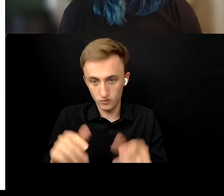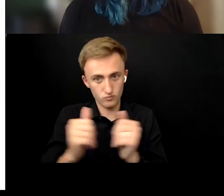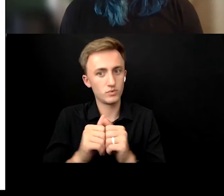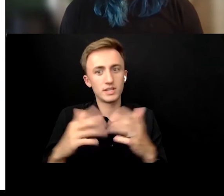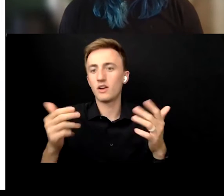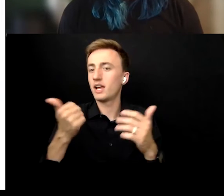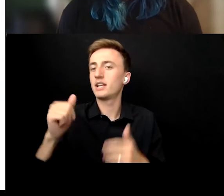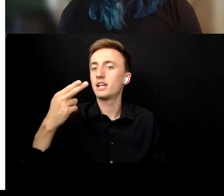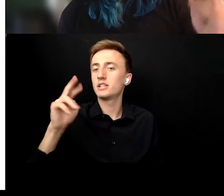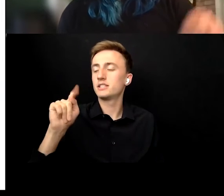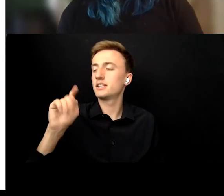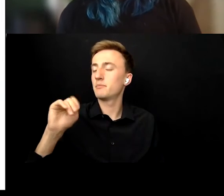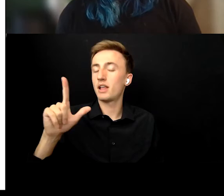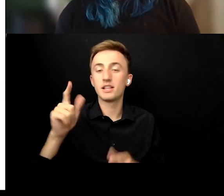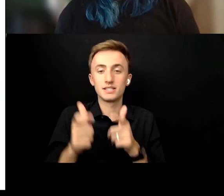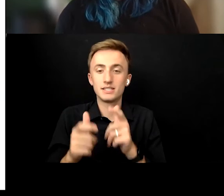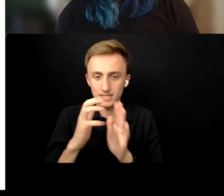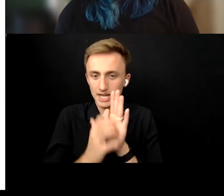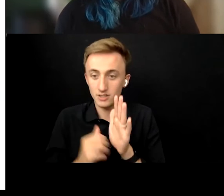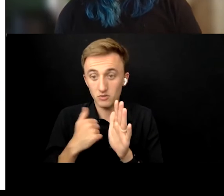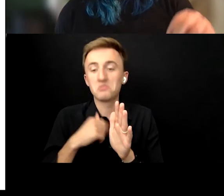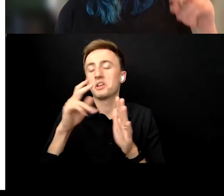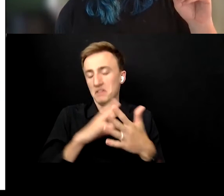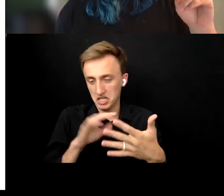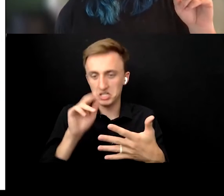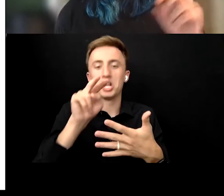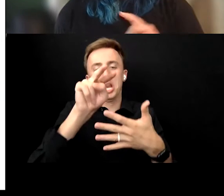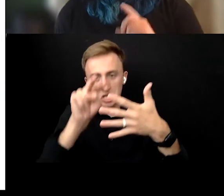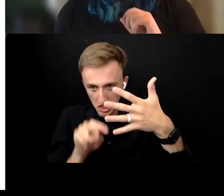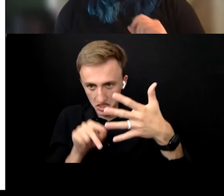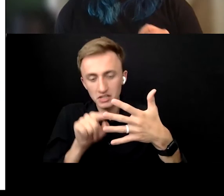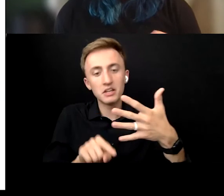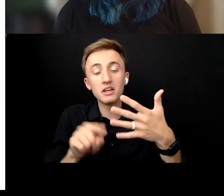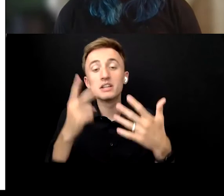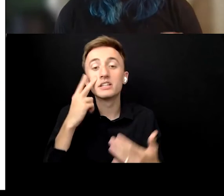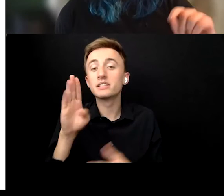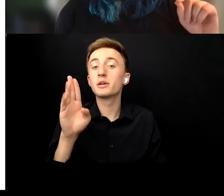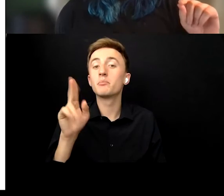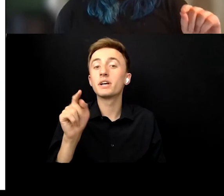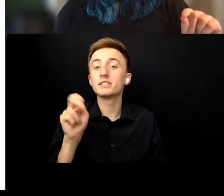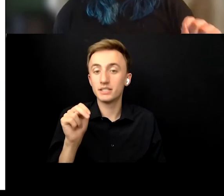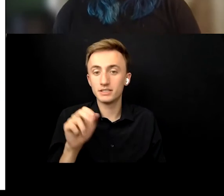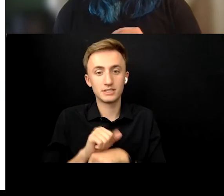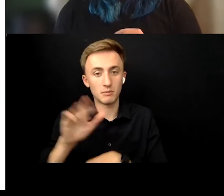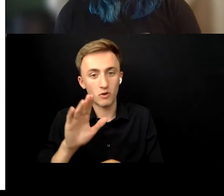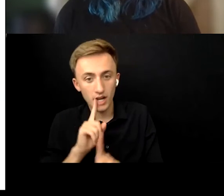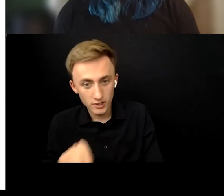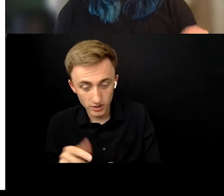button. I looked to my accessibility tree. Button, submit your answers, aria attributes,